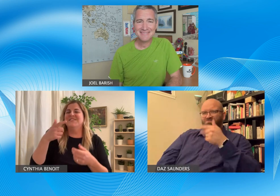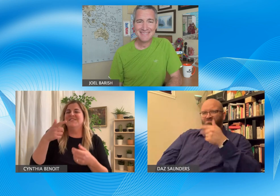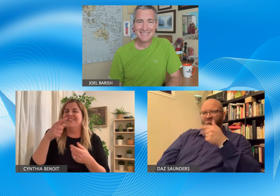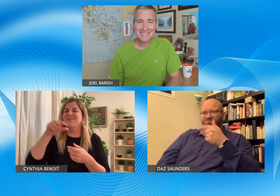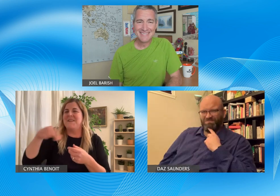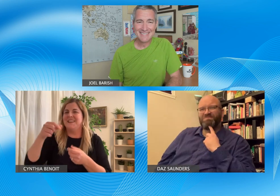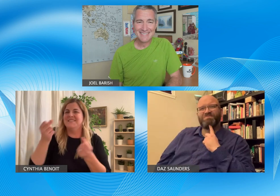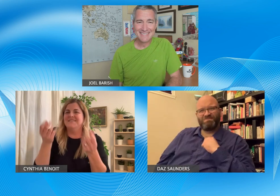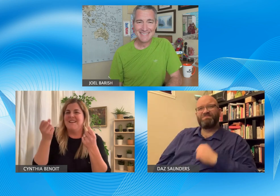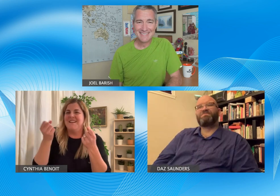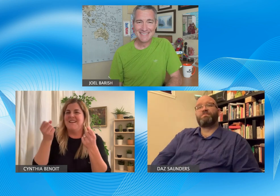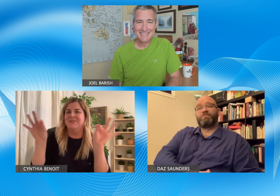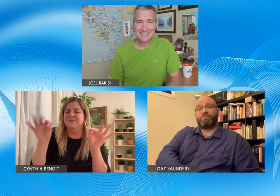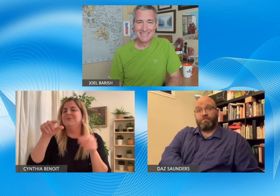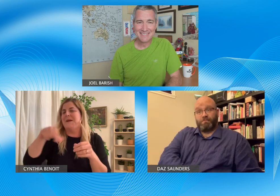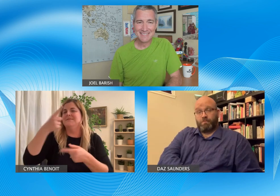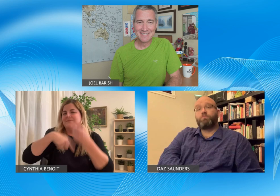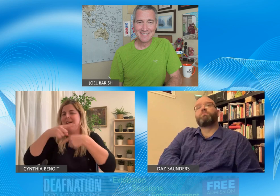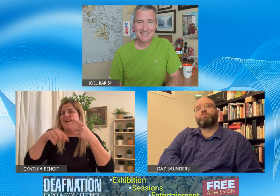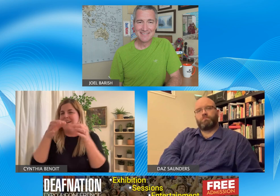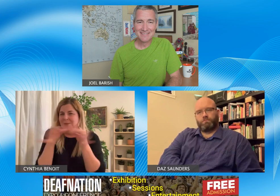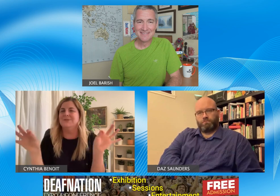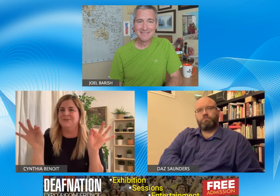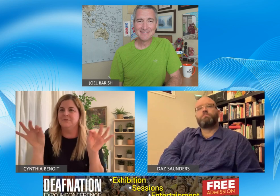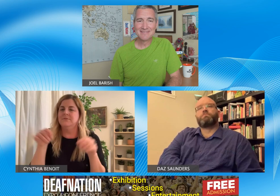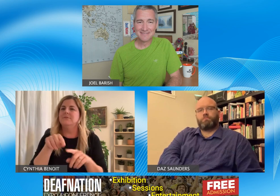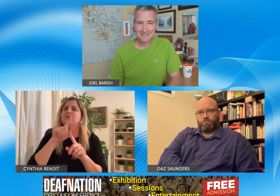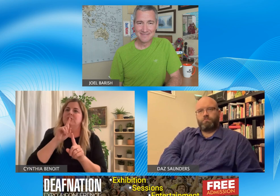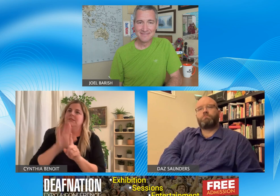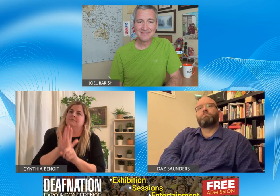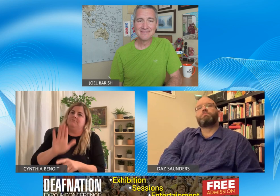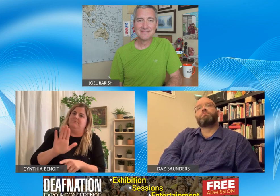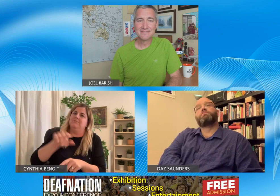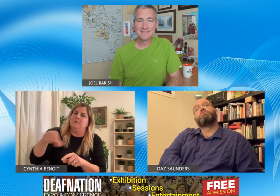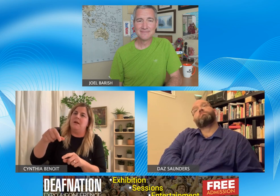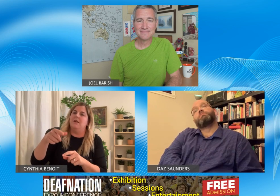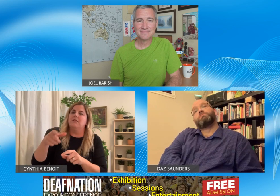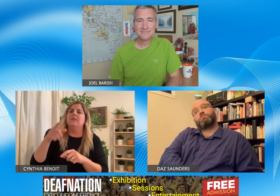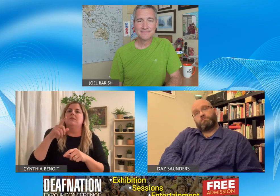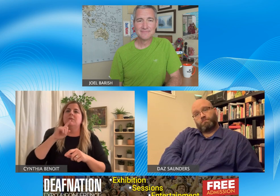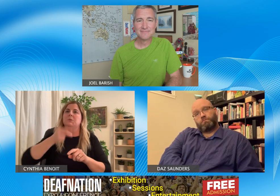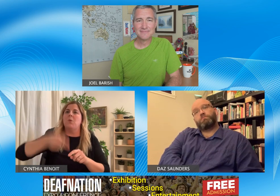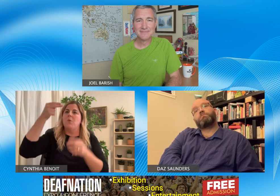LSQ stands for Quebec Sign Language. It emerged and is distinct to Quebec.